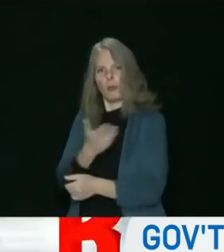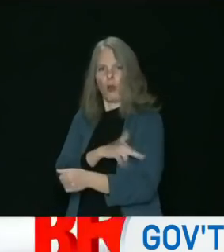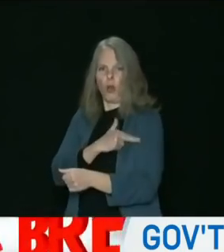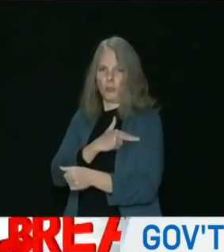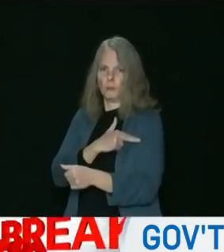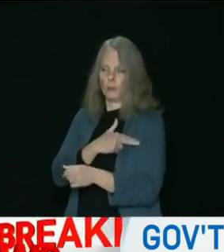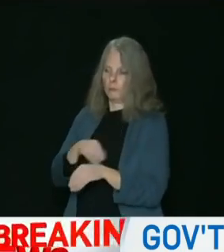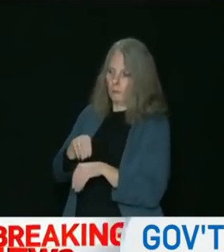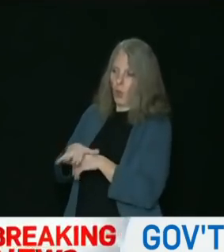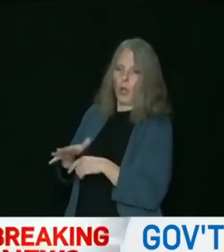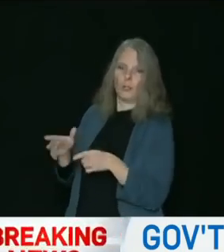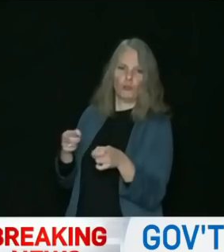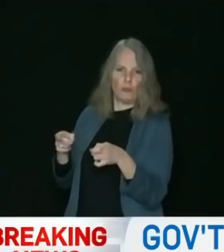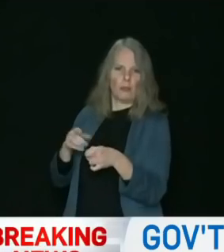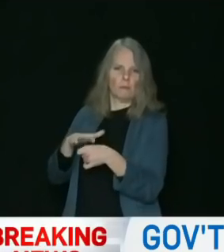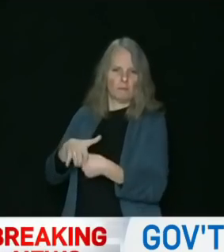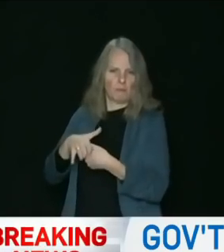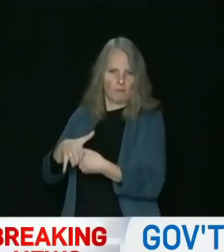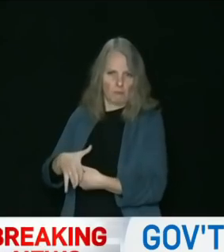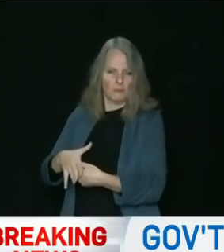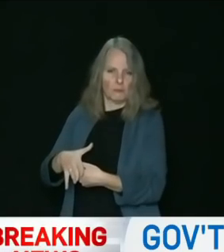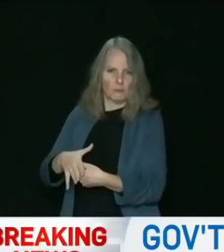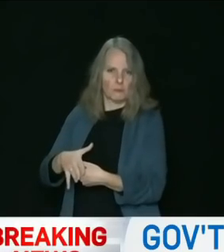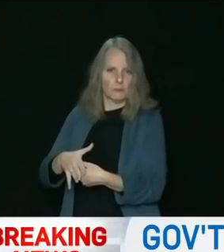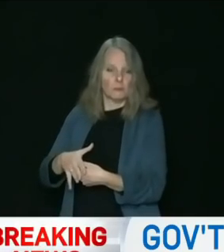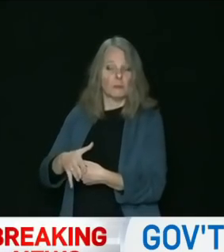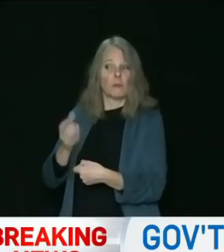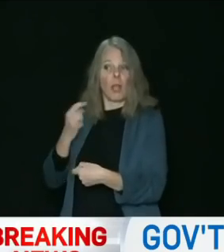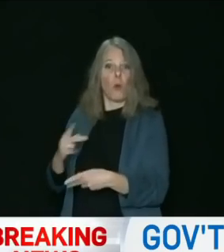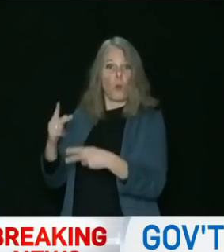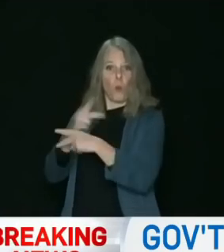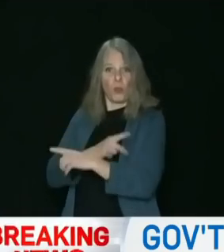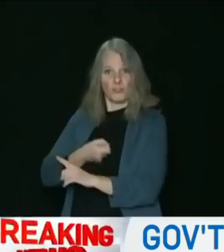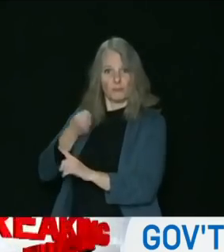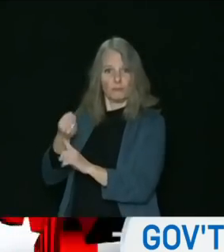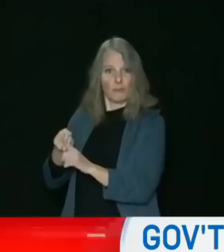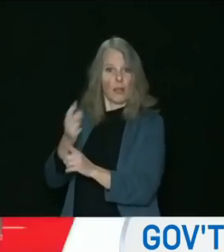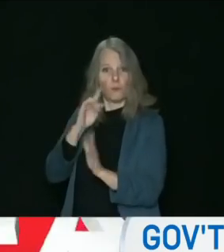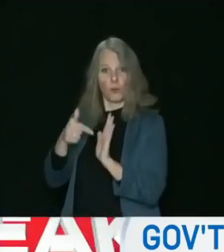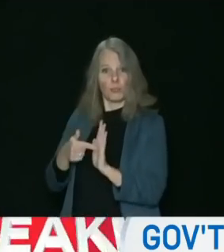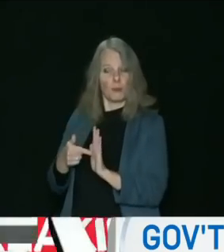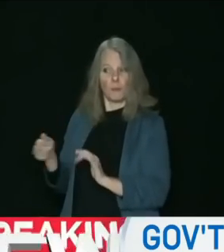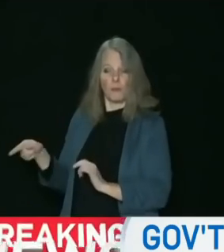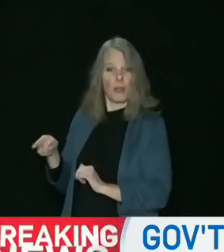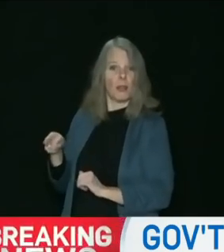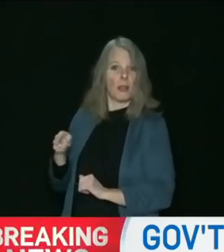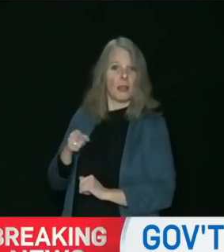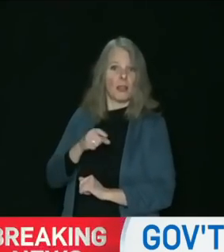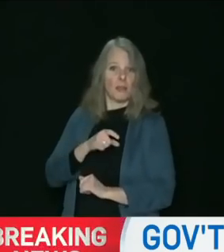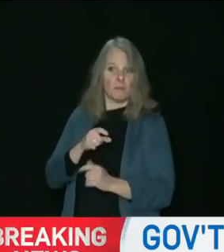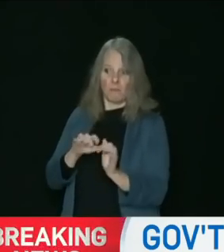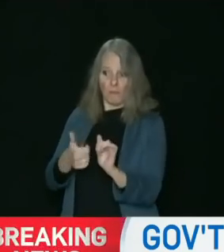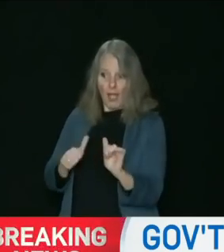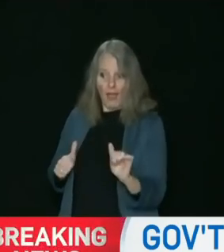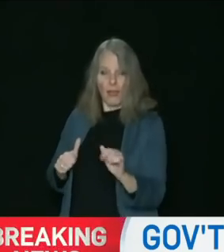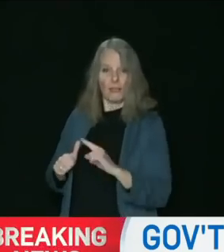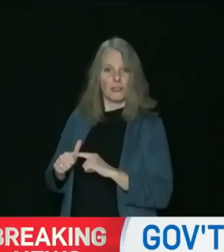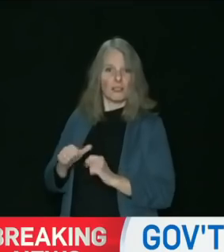VOLUME OF CASES ASSOCIATED WITH OMICRON SURGE PUTS AN INTENSE STRAIN ON HOSPITALS OVER SEVERAL